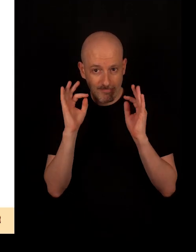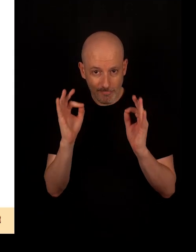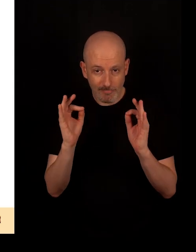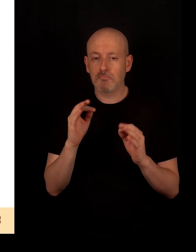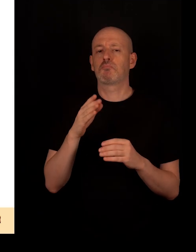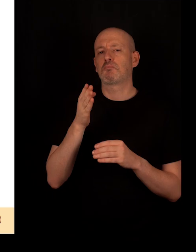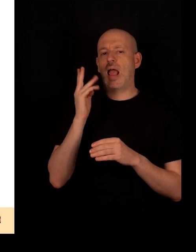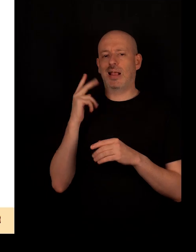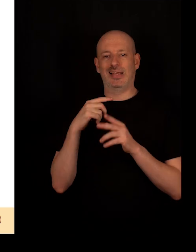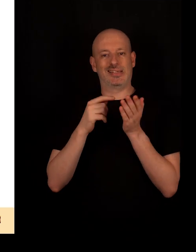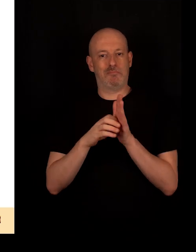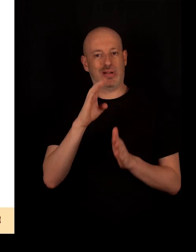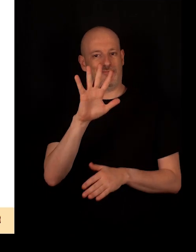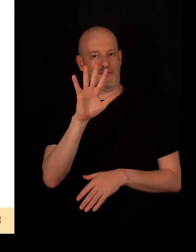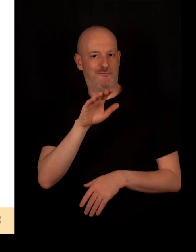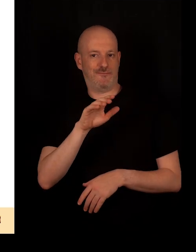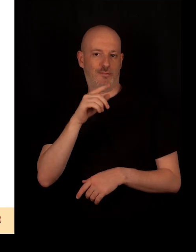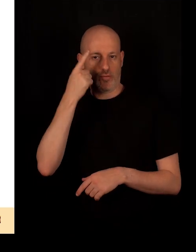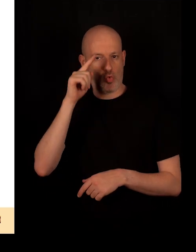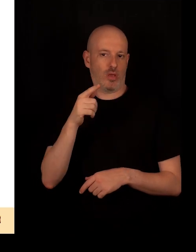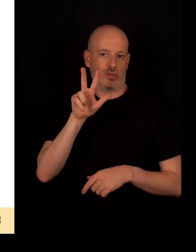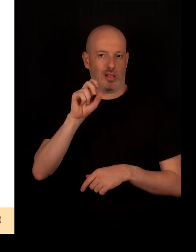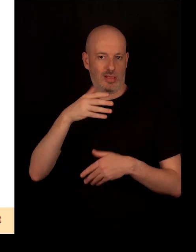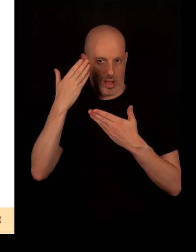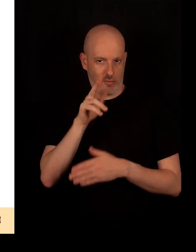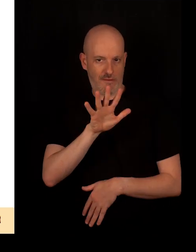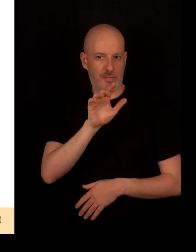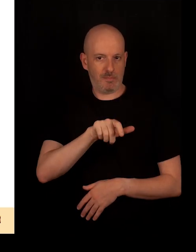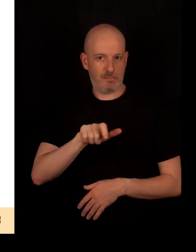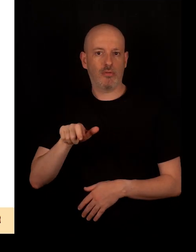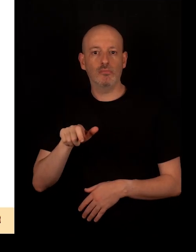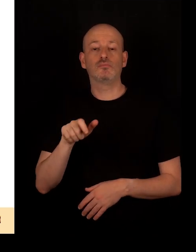So back in my example, if I had 5 residents for 30 days